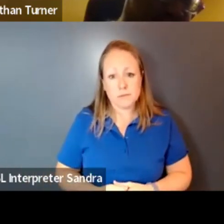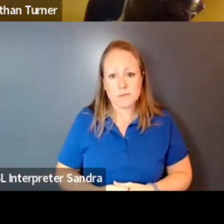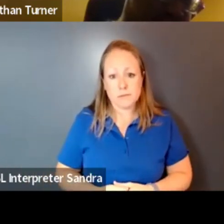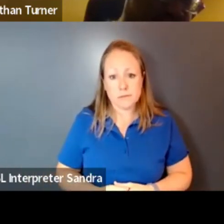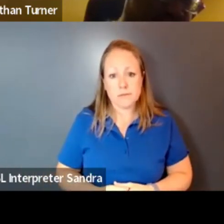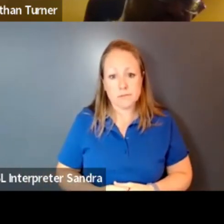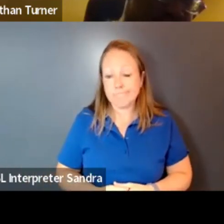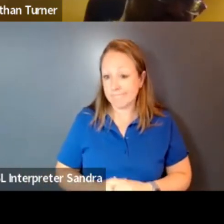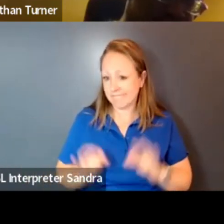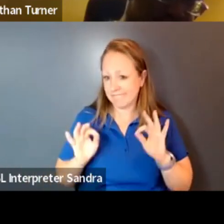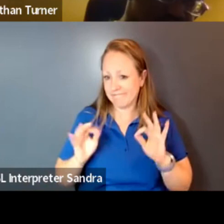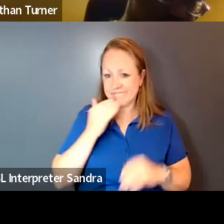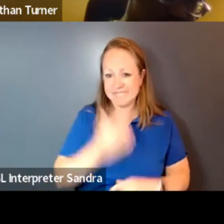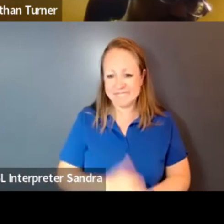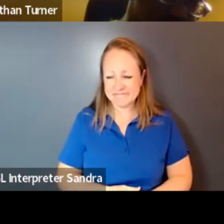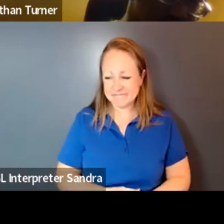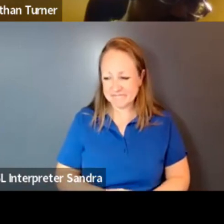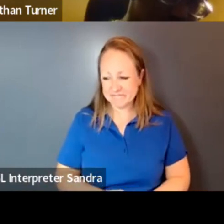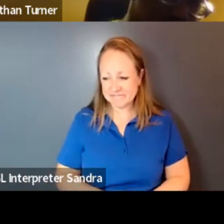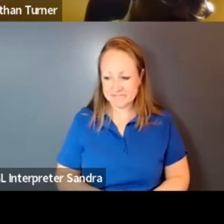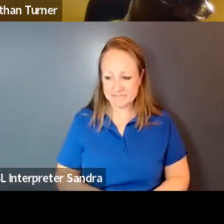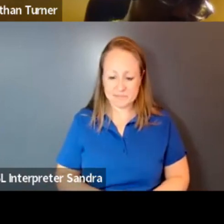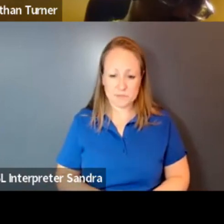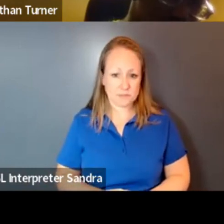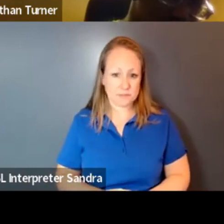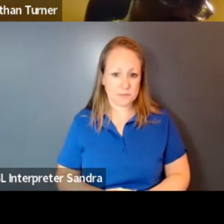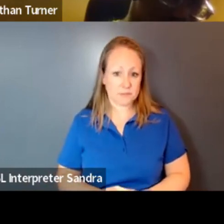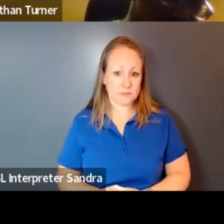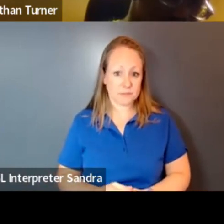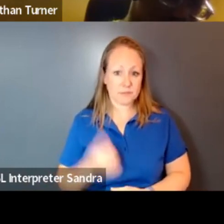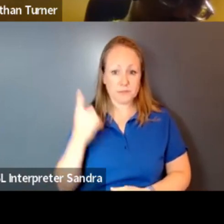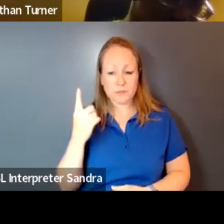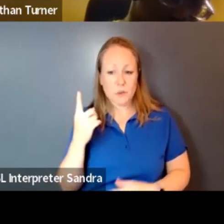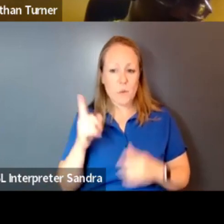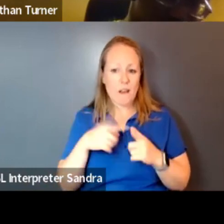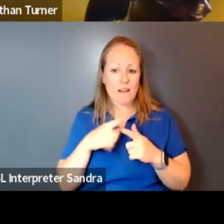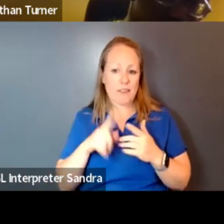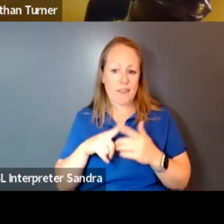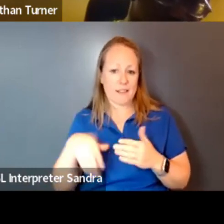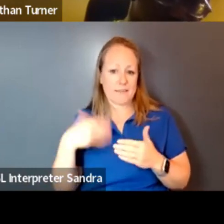Pat Wright: Thank you. Great. Bevin Croft: Just one quick call before we go to the next question, which will be a little